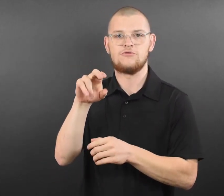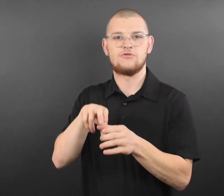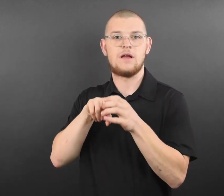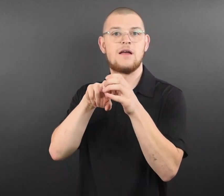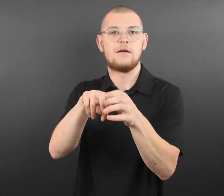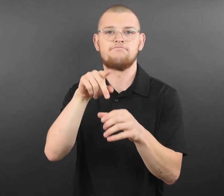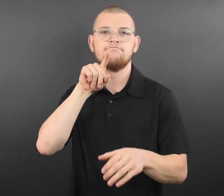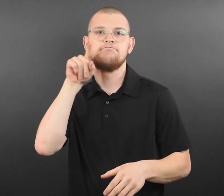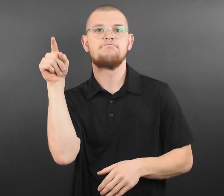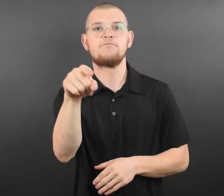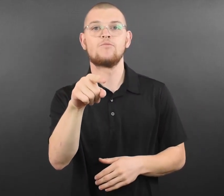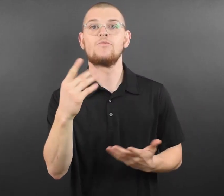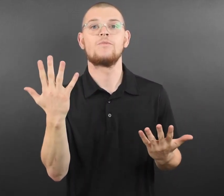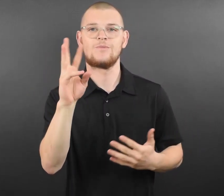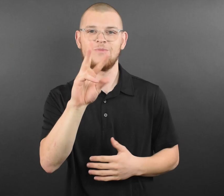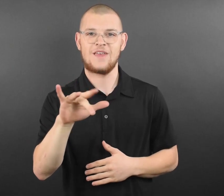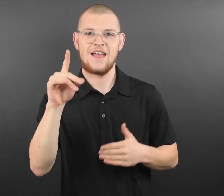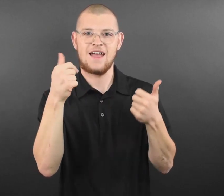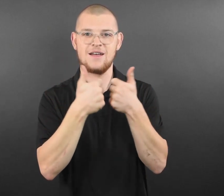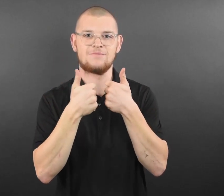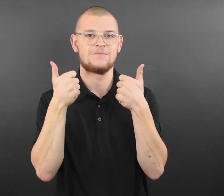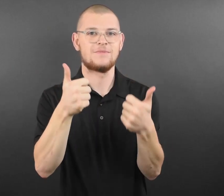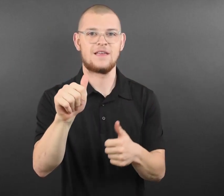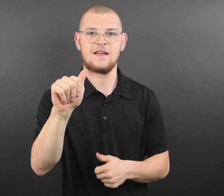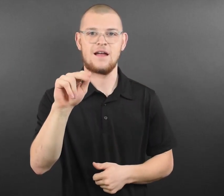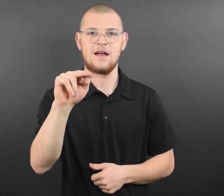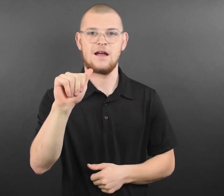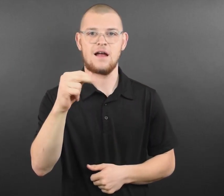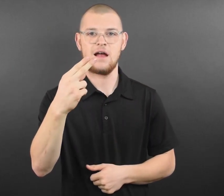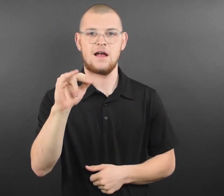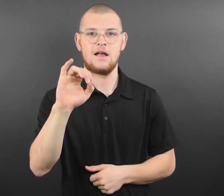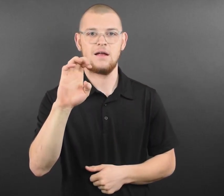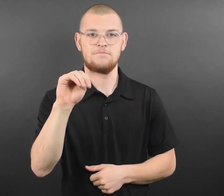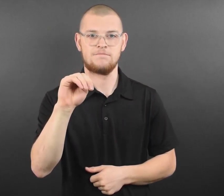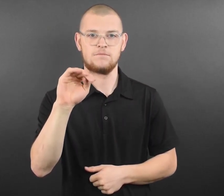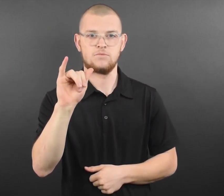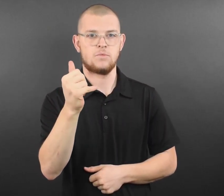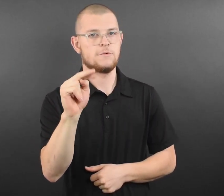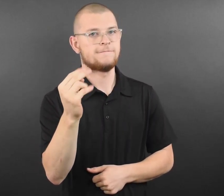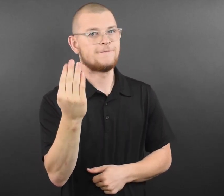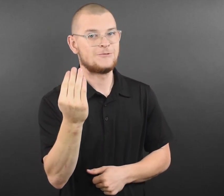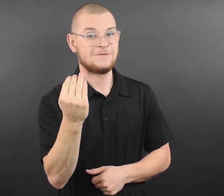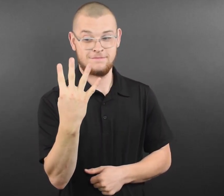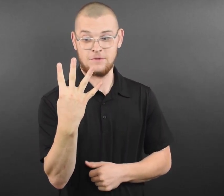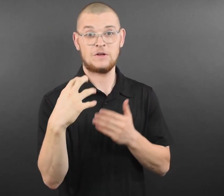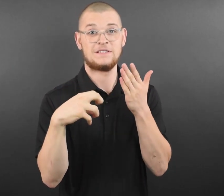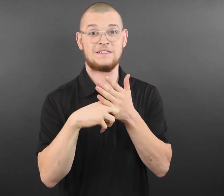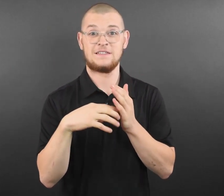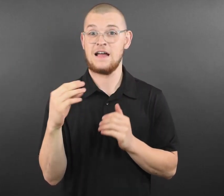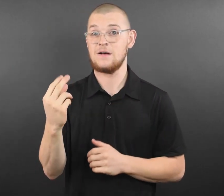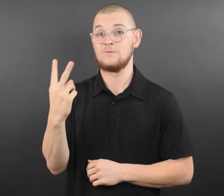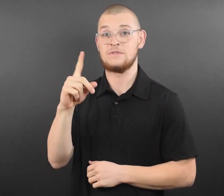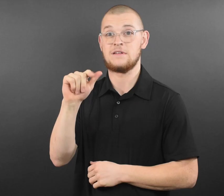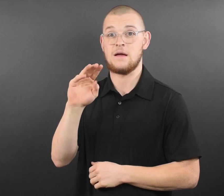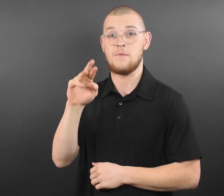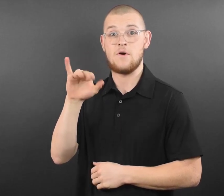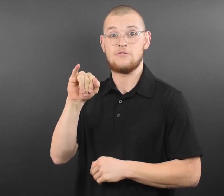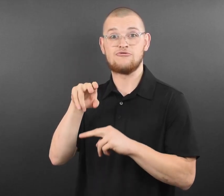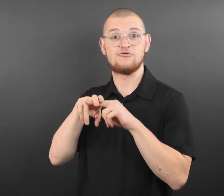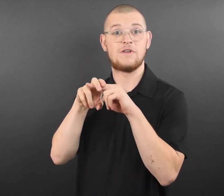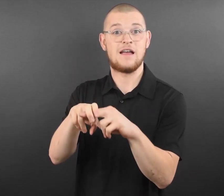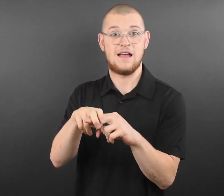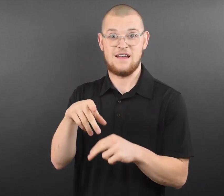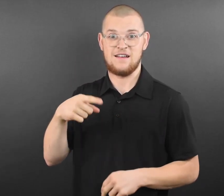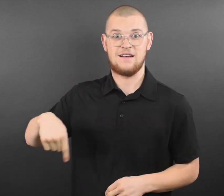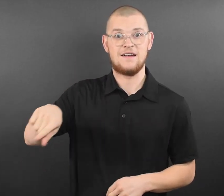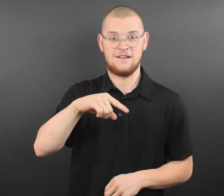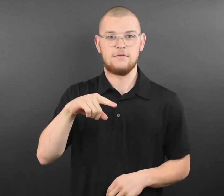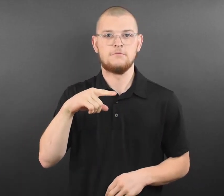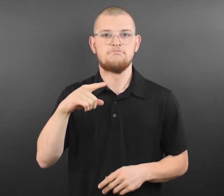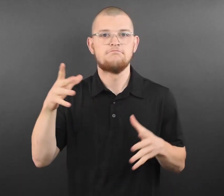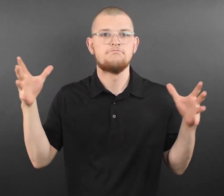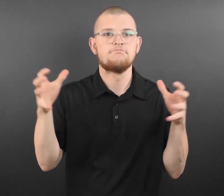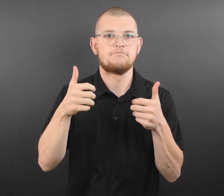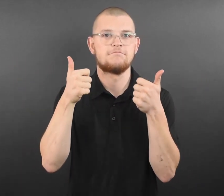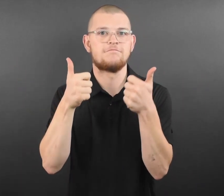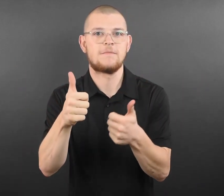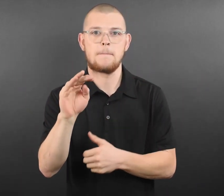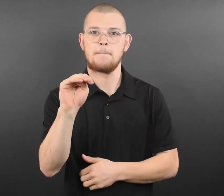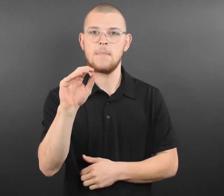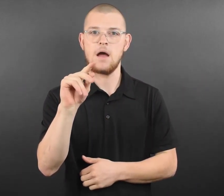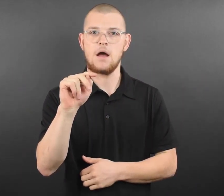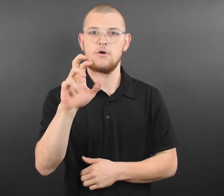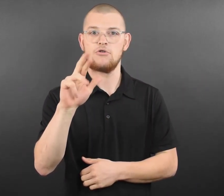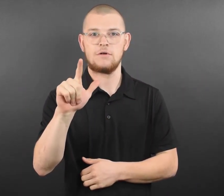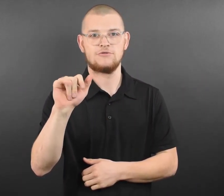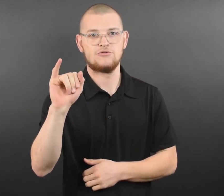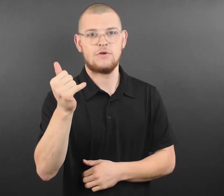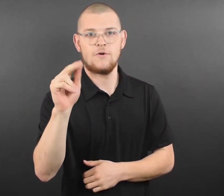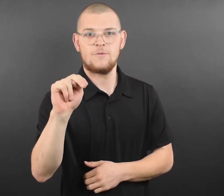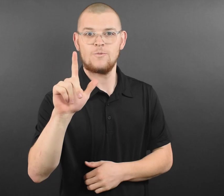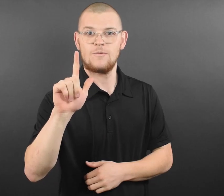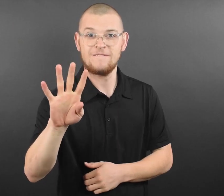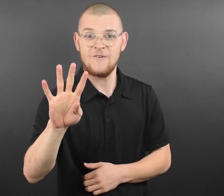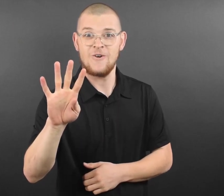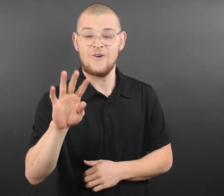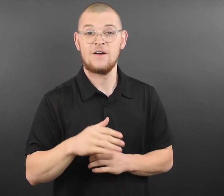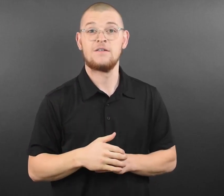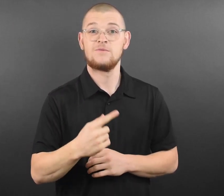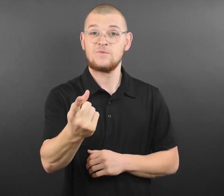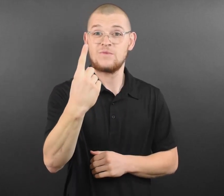● Minnesota Wild ● 4